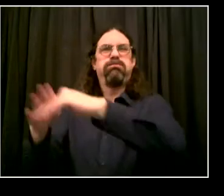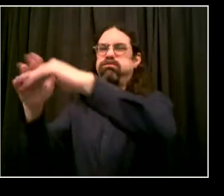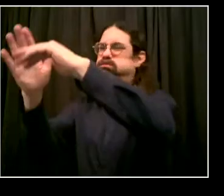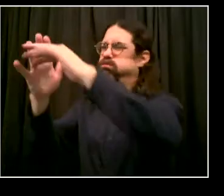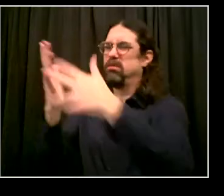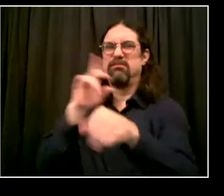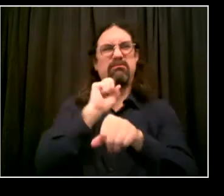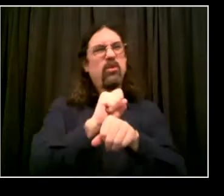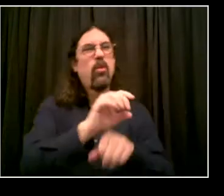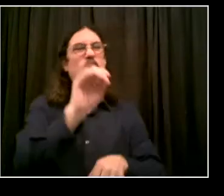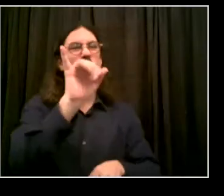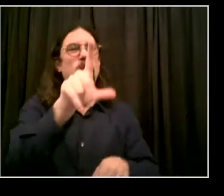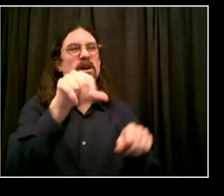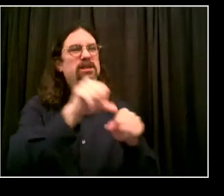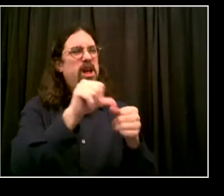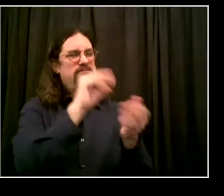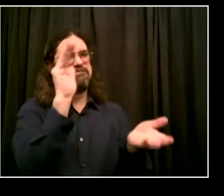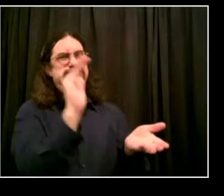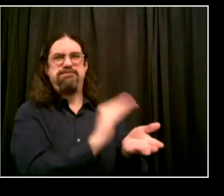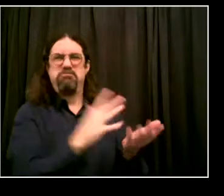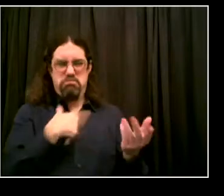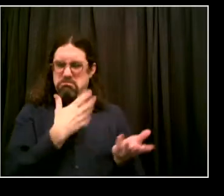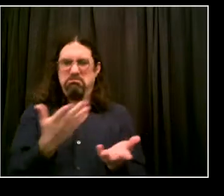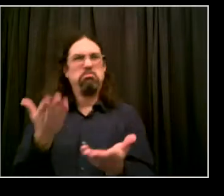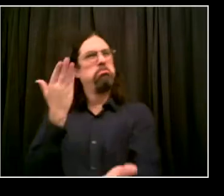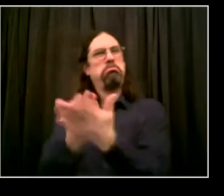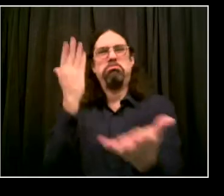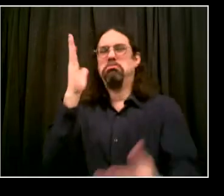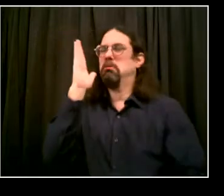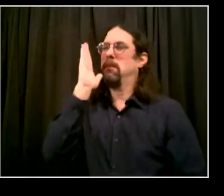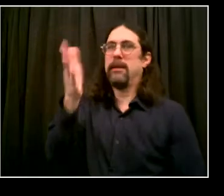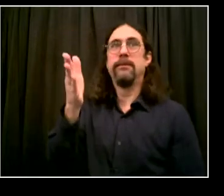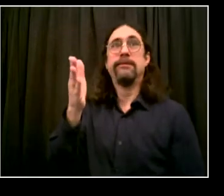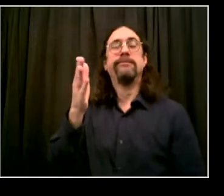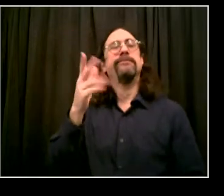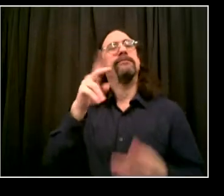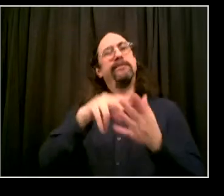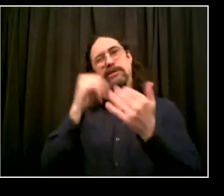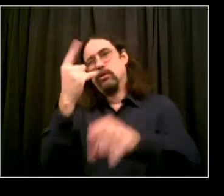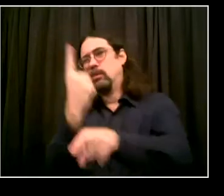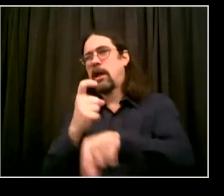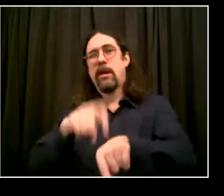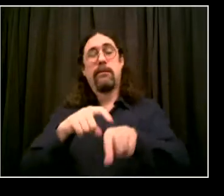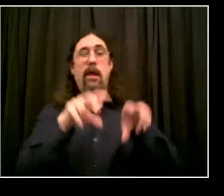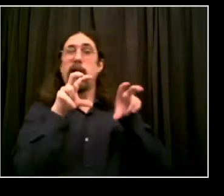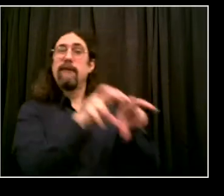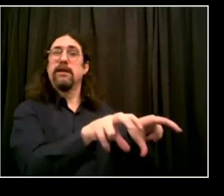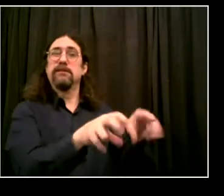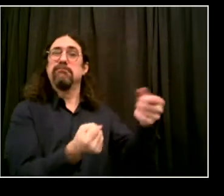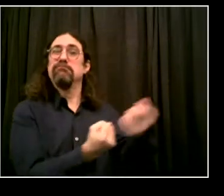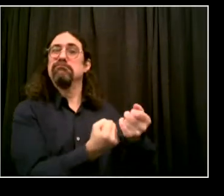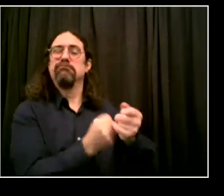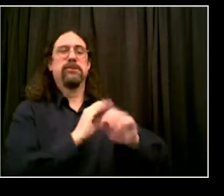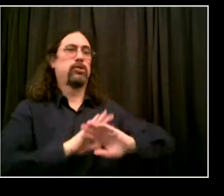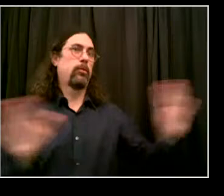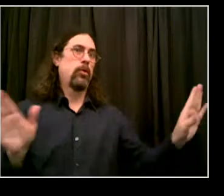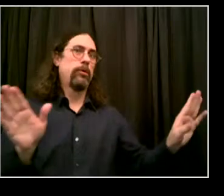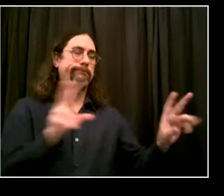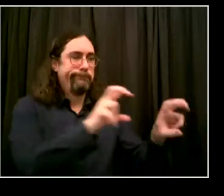DIVEST FROM FOSSIL FUELS GOING INTO THE FUTURE.